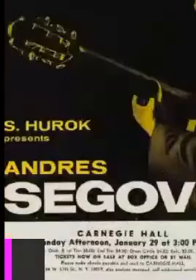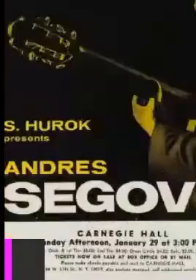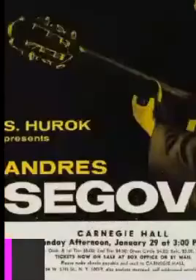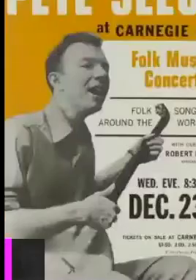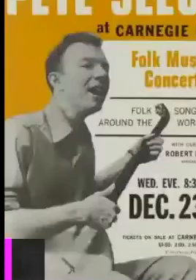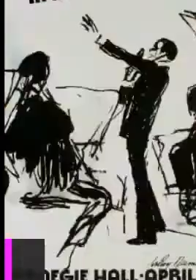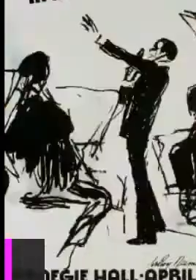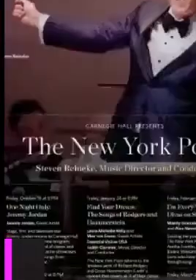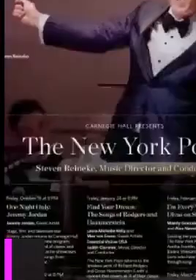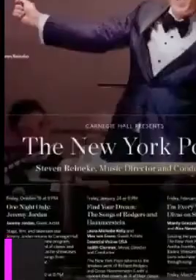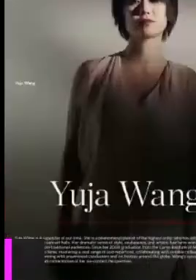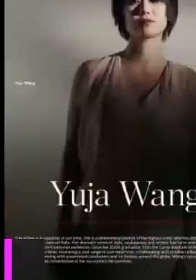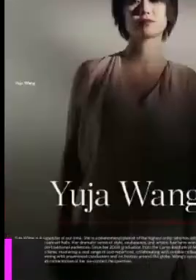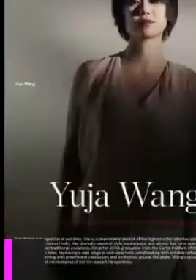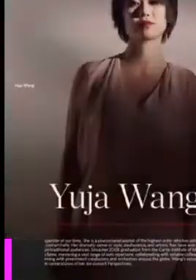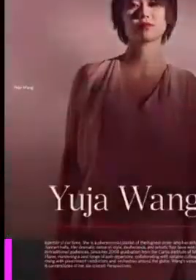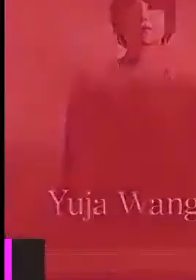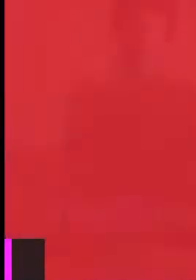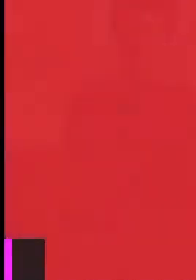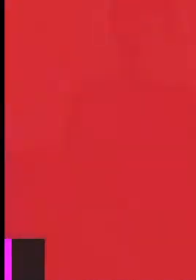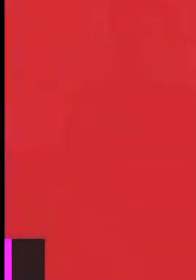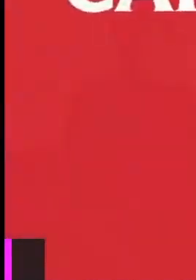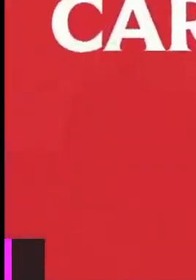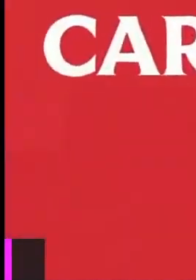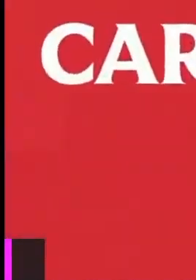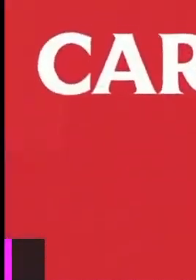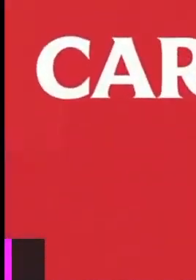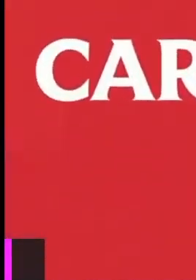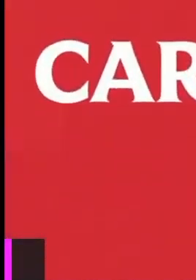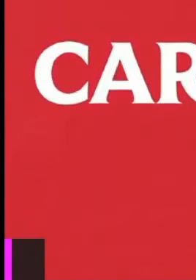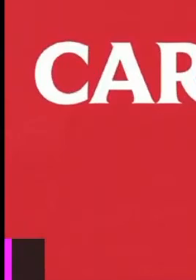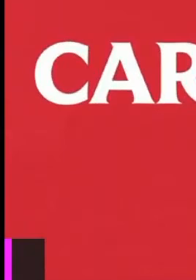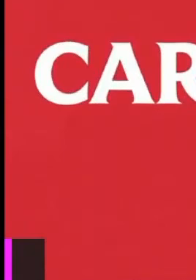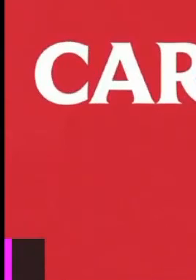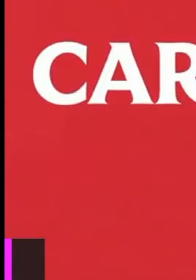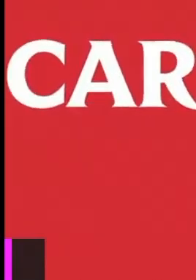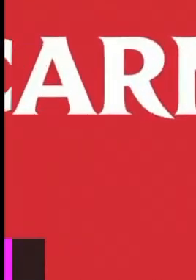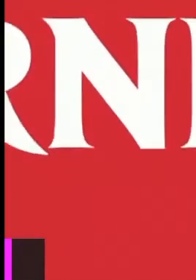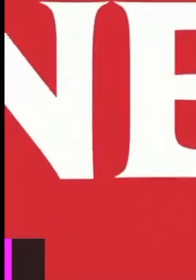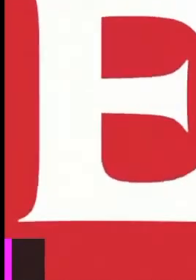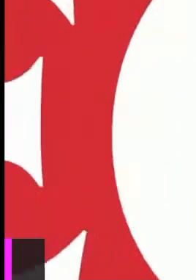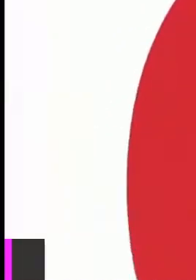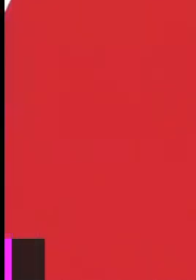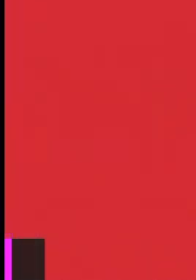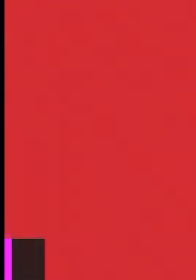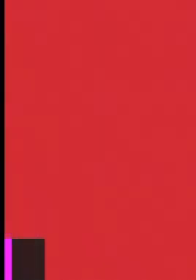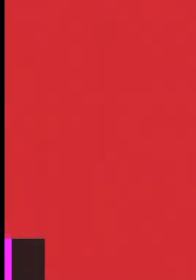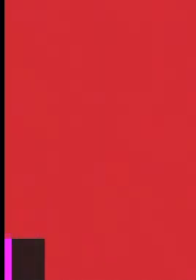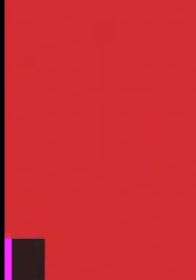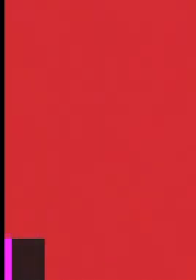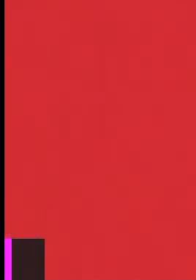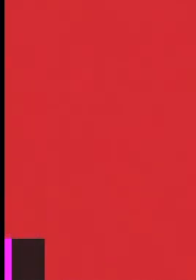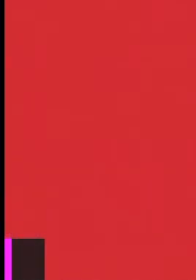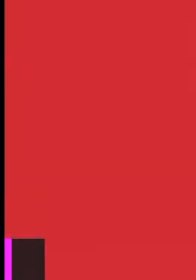atop these poster cases, our new logo captures this magical history while guiding us into the future.